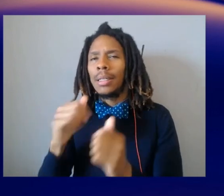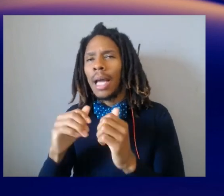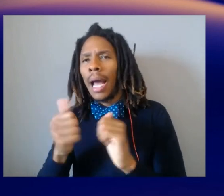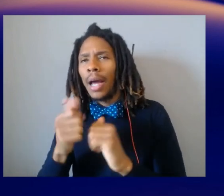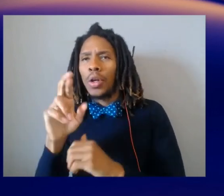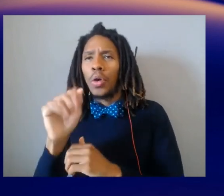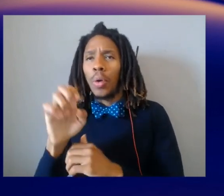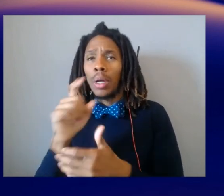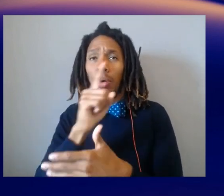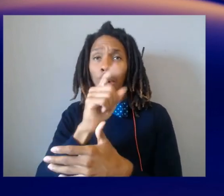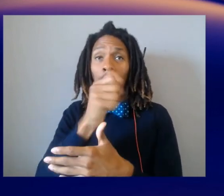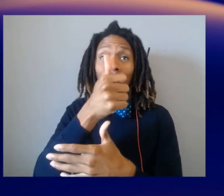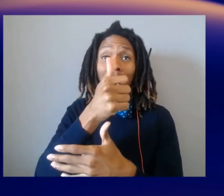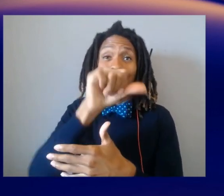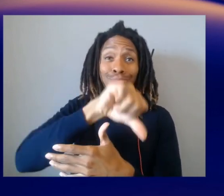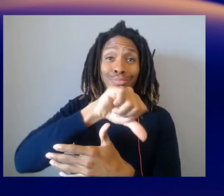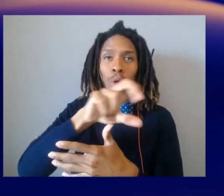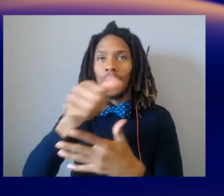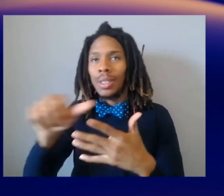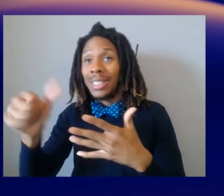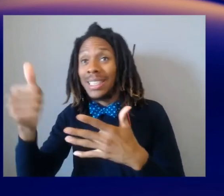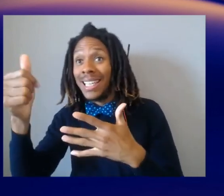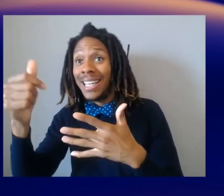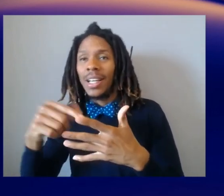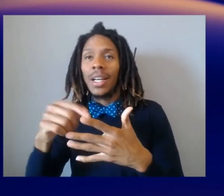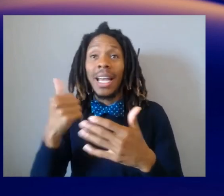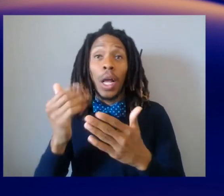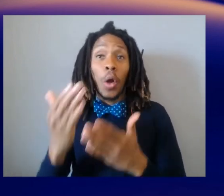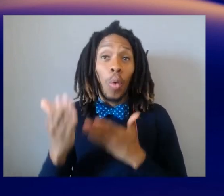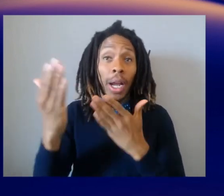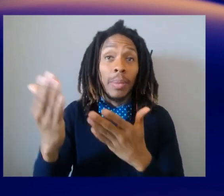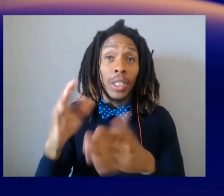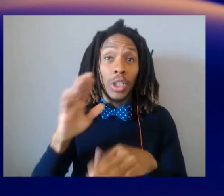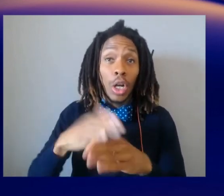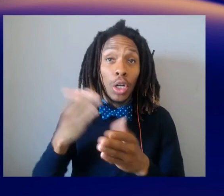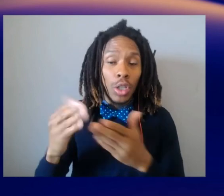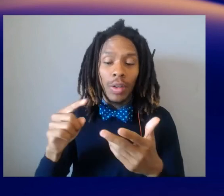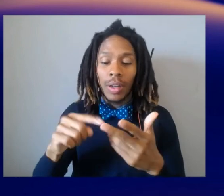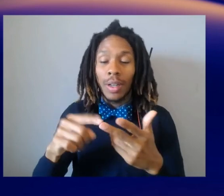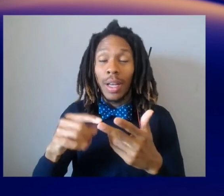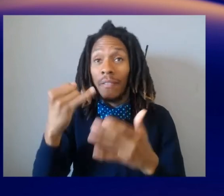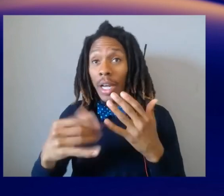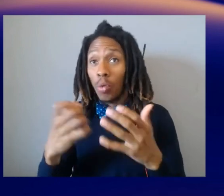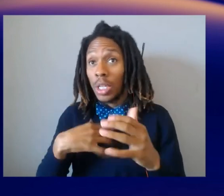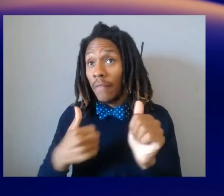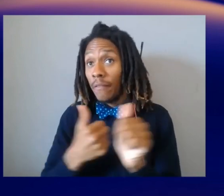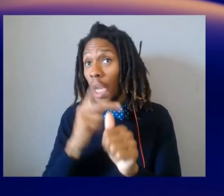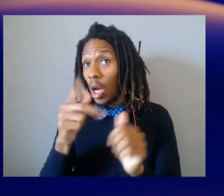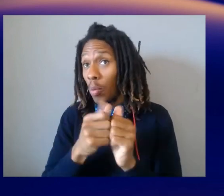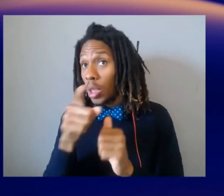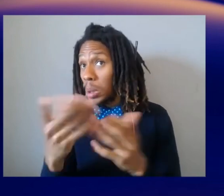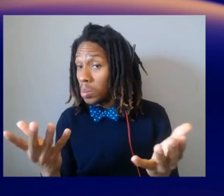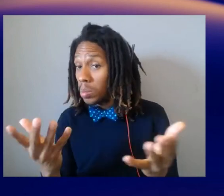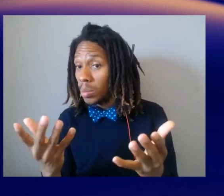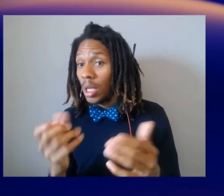"Any recommendations we can do on the service?" And then finally, "Hey, do you want us to follow up with you?" So if they answer yes to that,